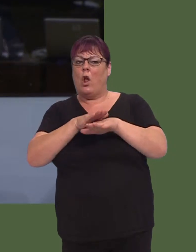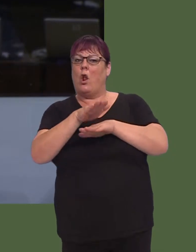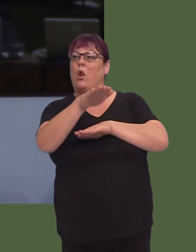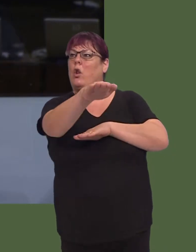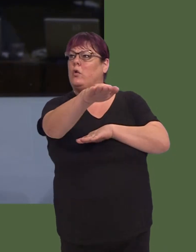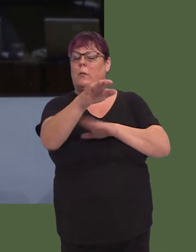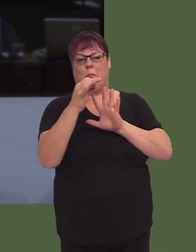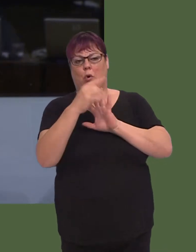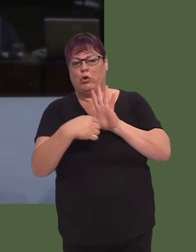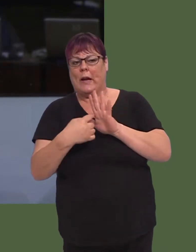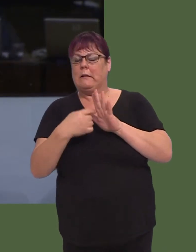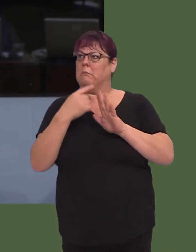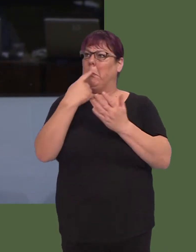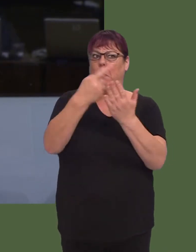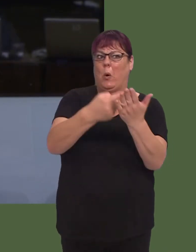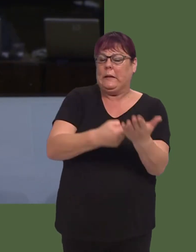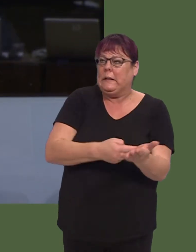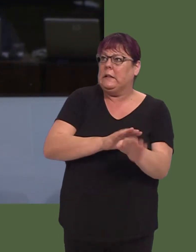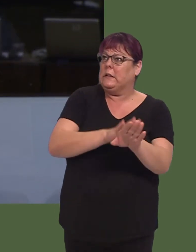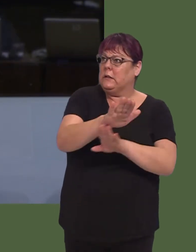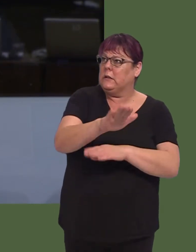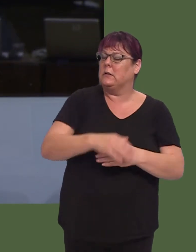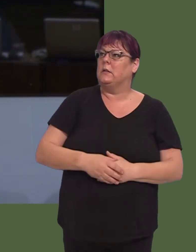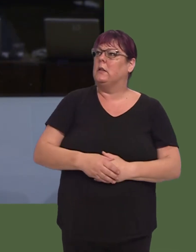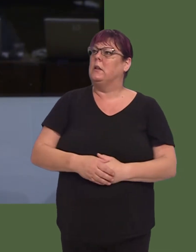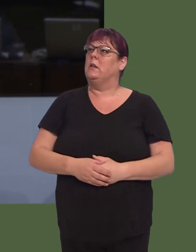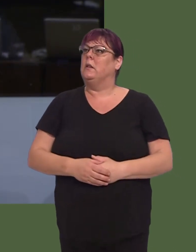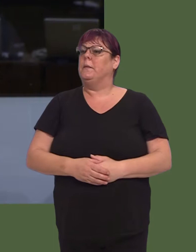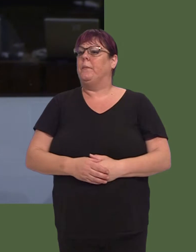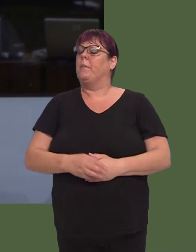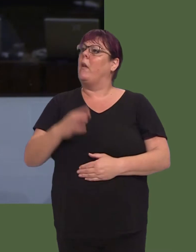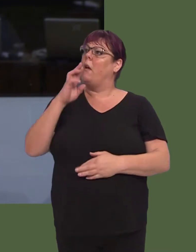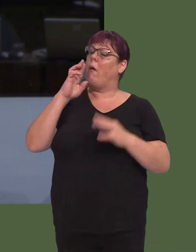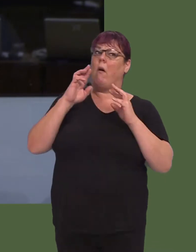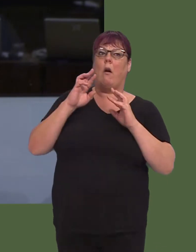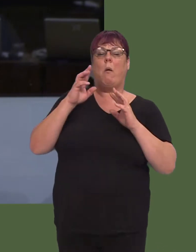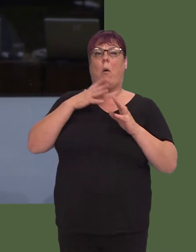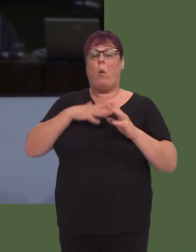projects and policies, and I do hope the Government will have some sort of method of responding